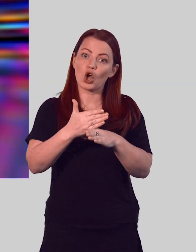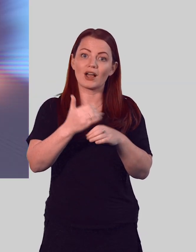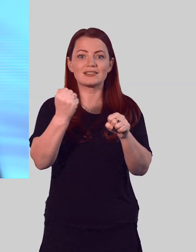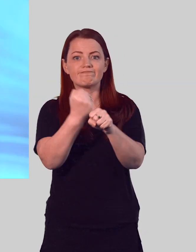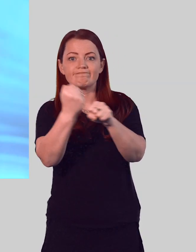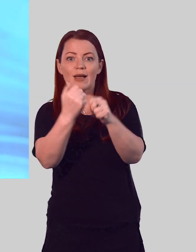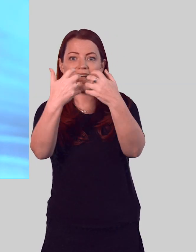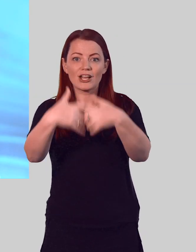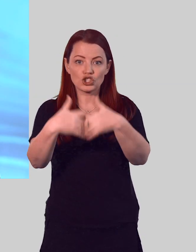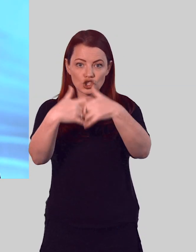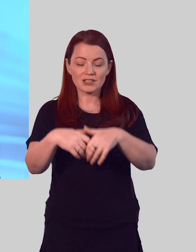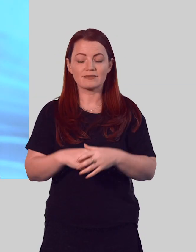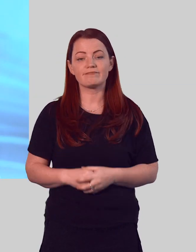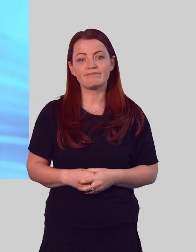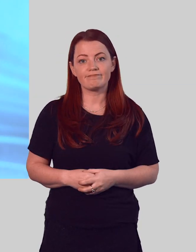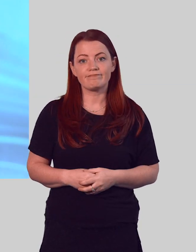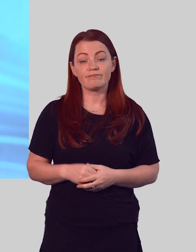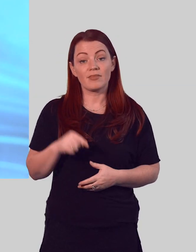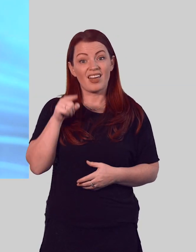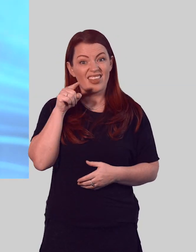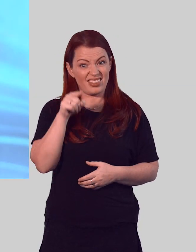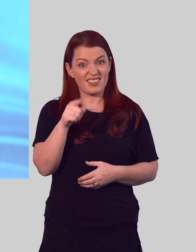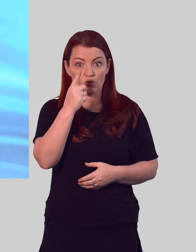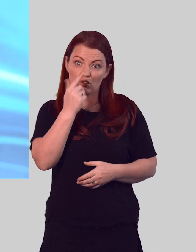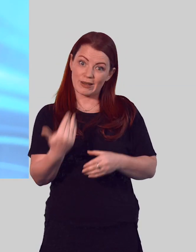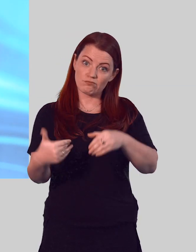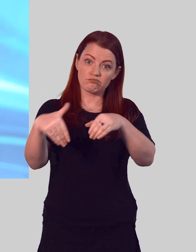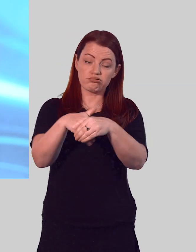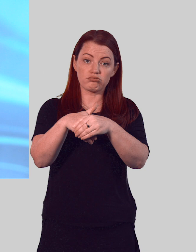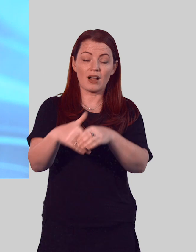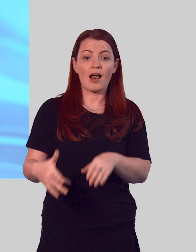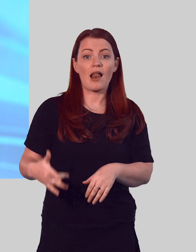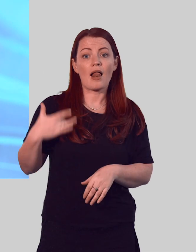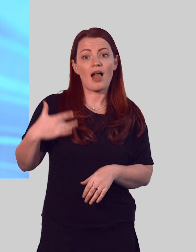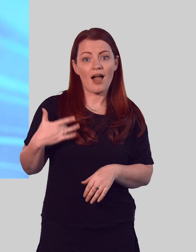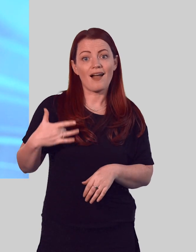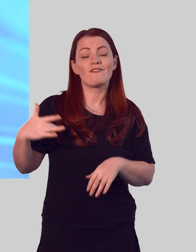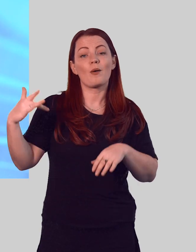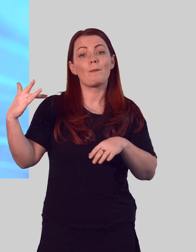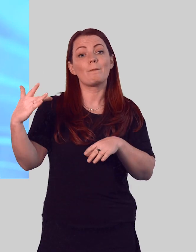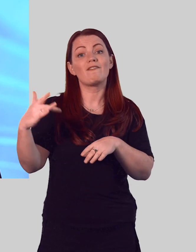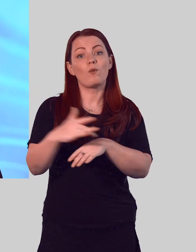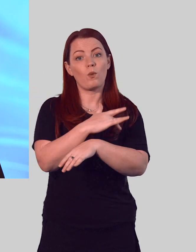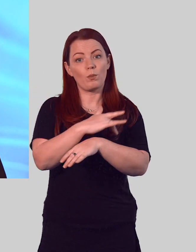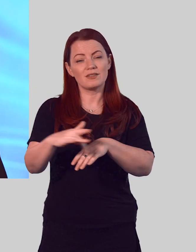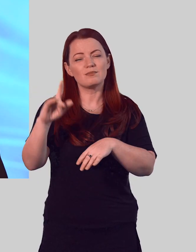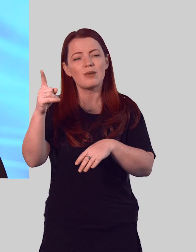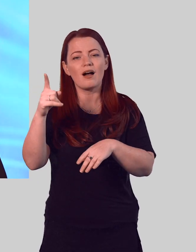these aspects could have been part of a live participatory performance but they were suited to this digital method.